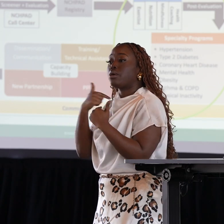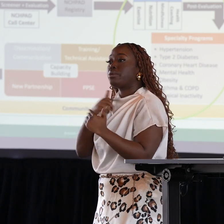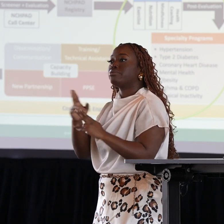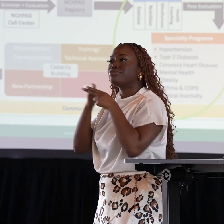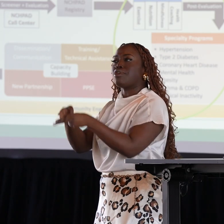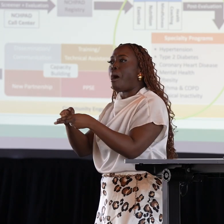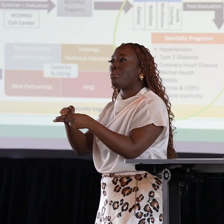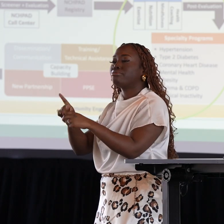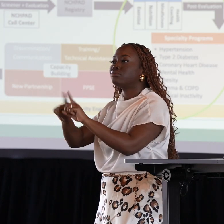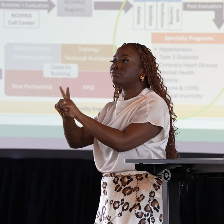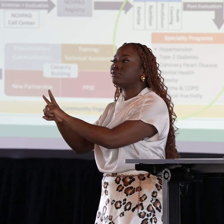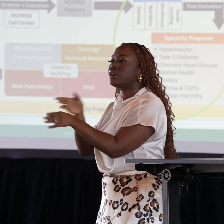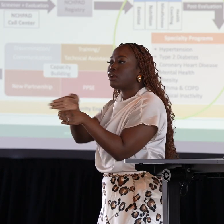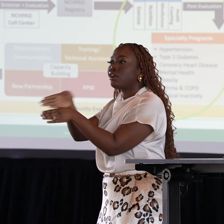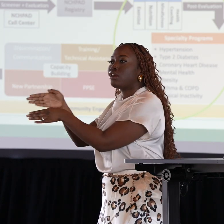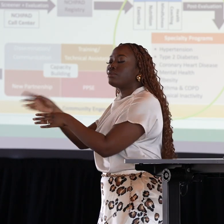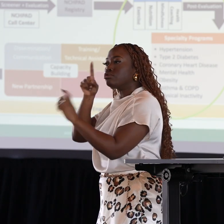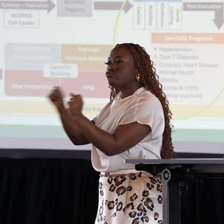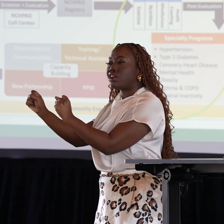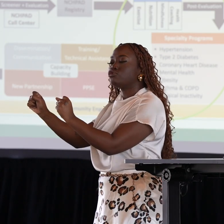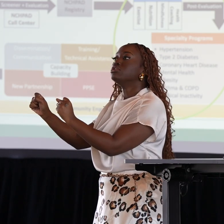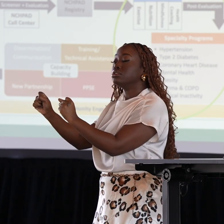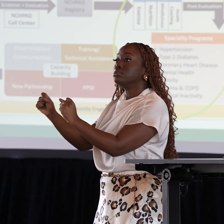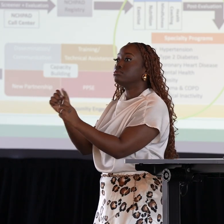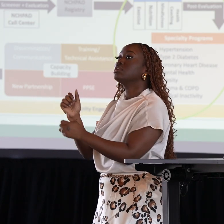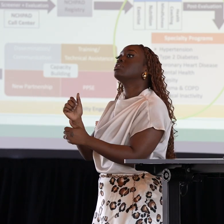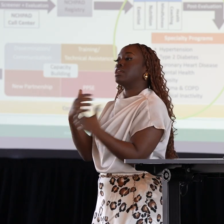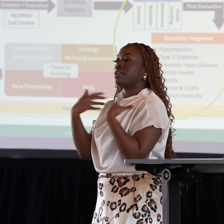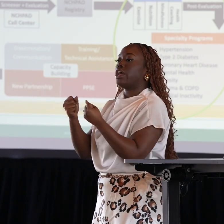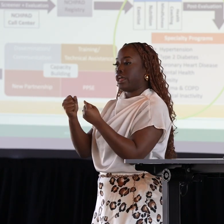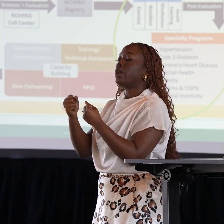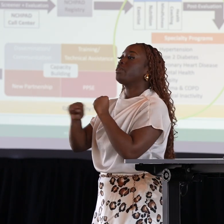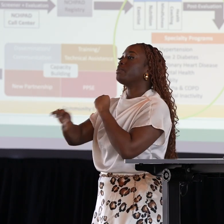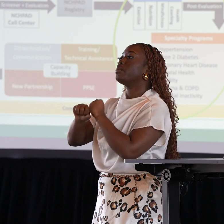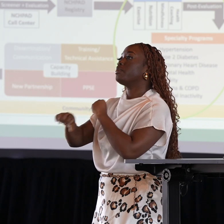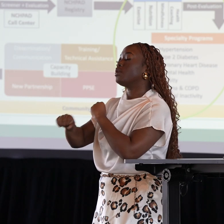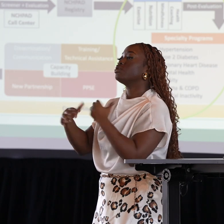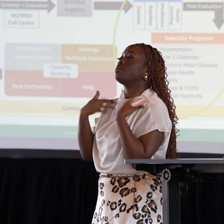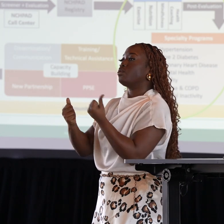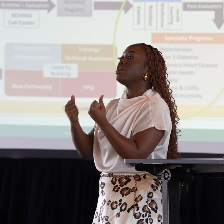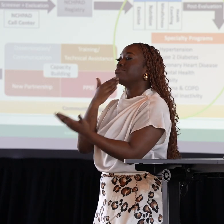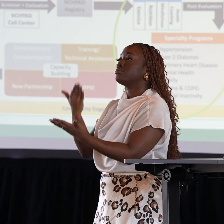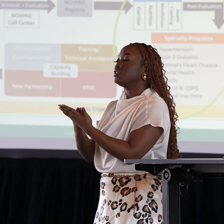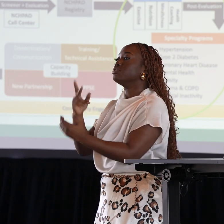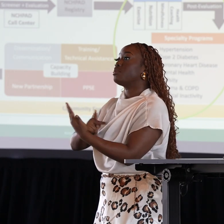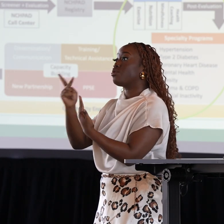these different areas or strategies is the Health Promotion and Wellness programs, the flagship, which is mentor,